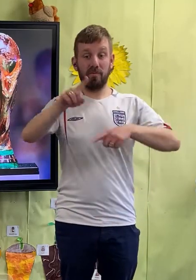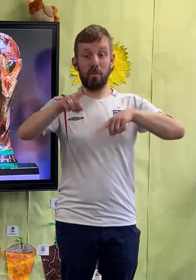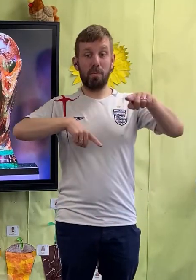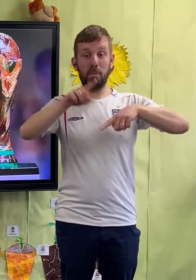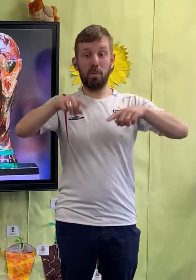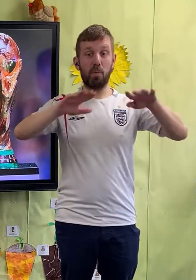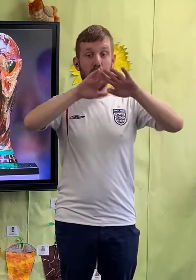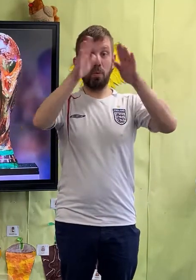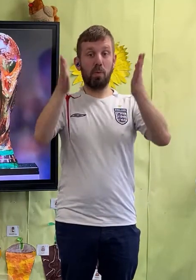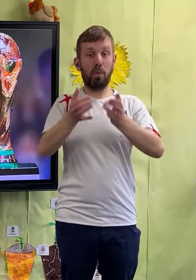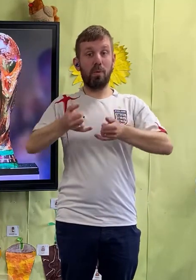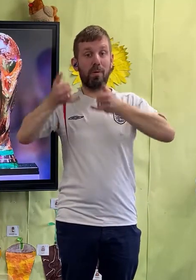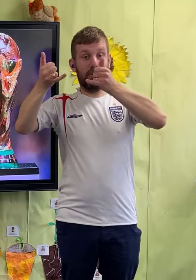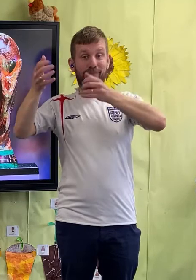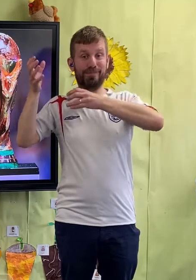The Men's World Cup.